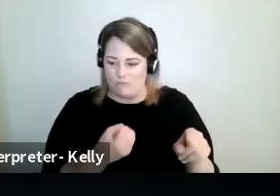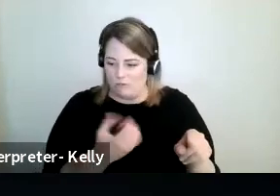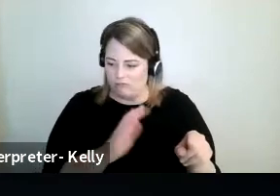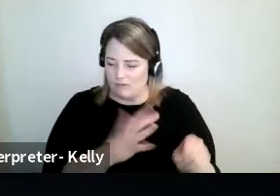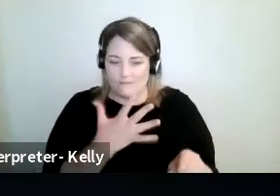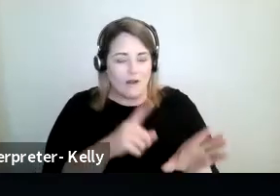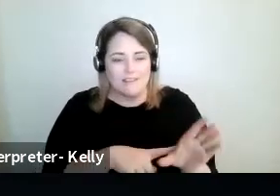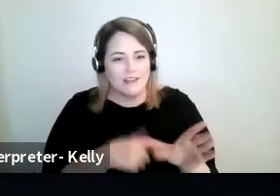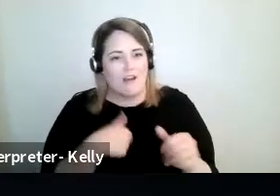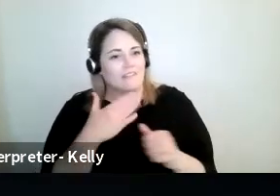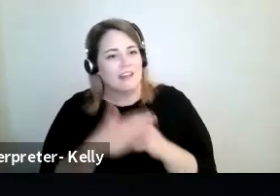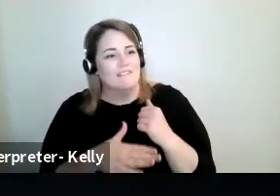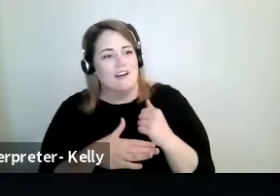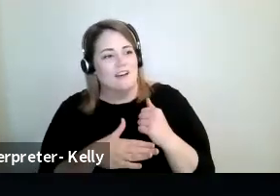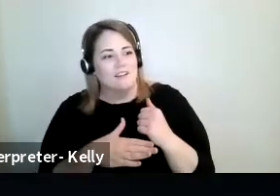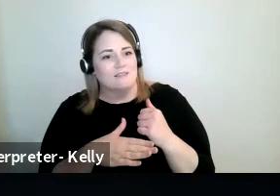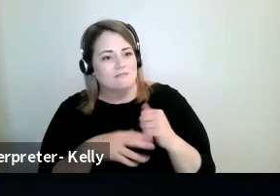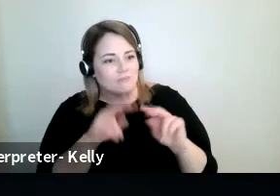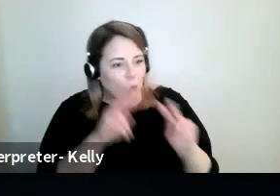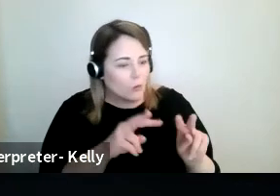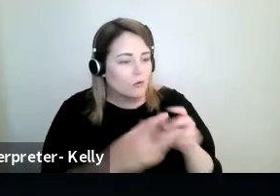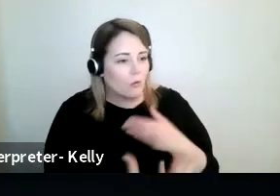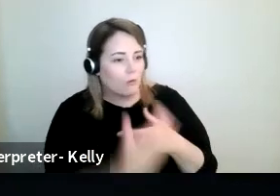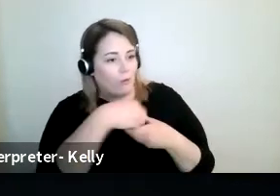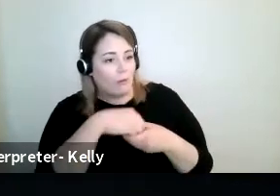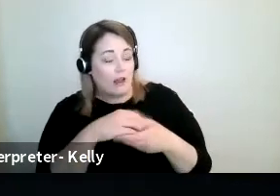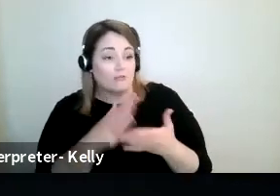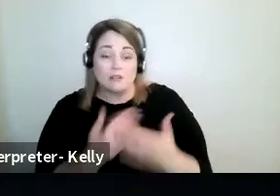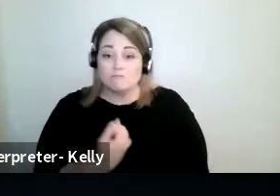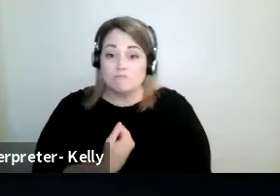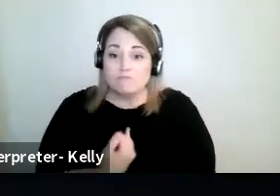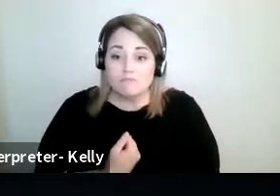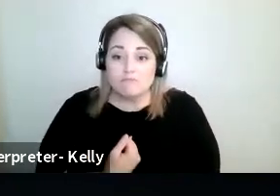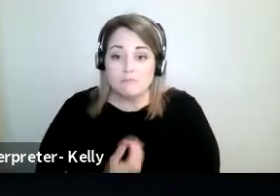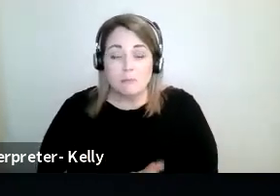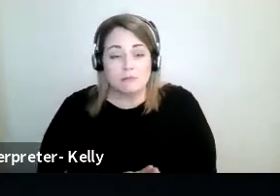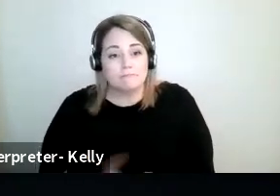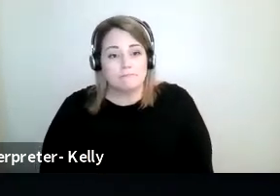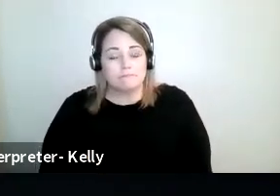engaged with them until recently, and that's my bad, but I thought they're not informing